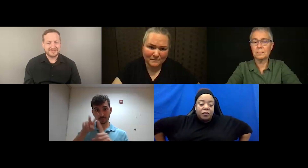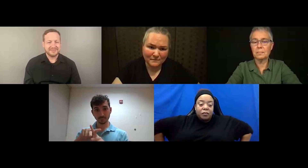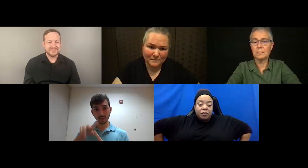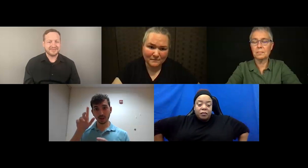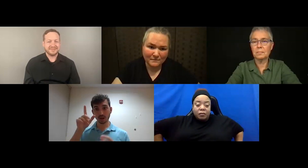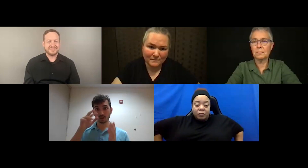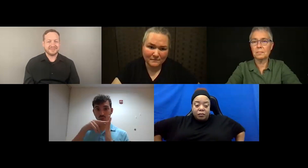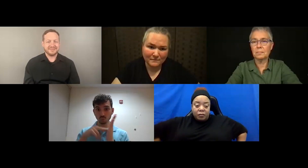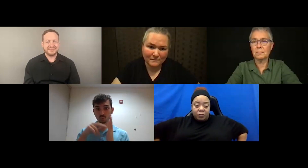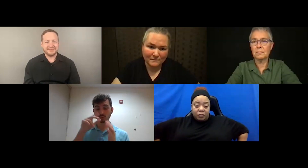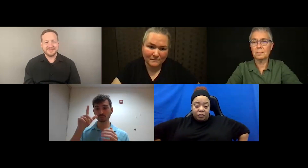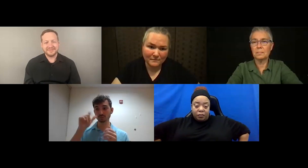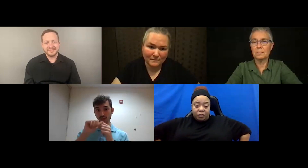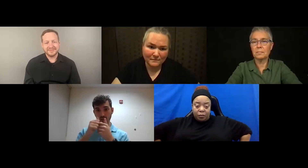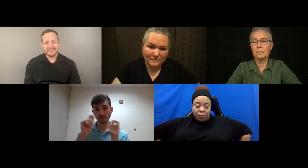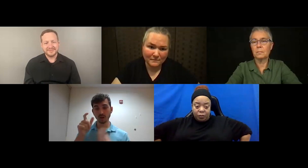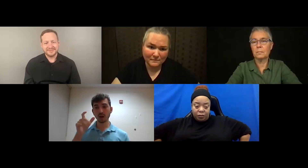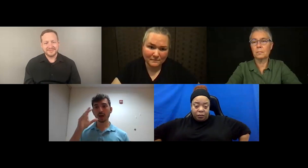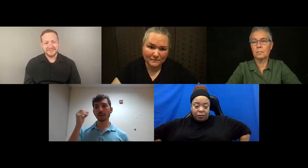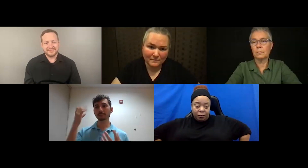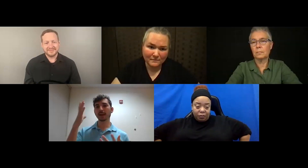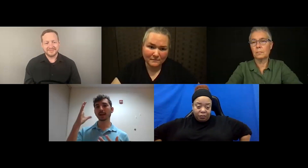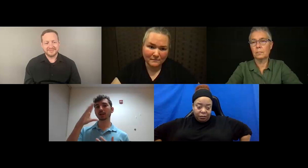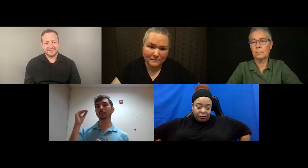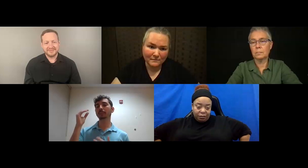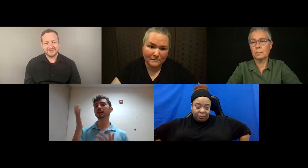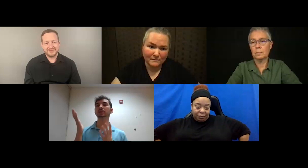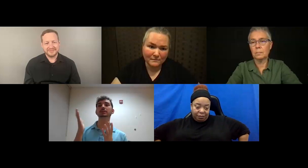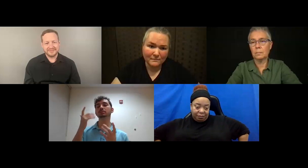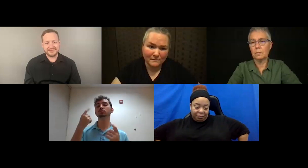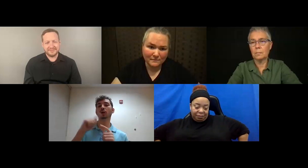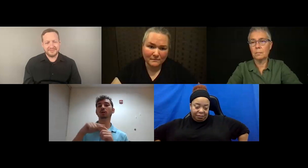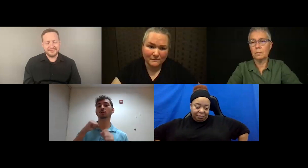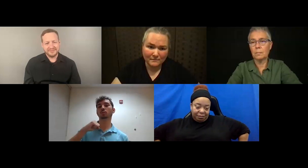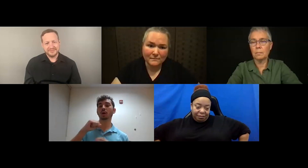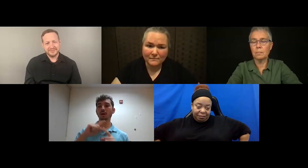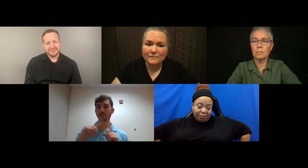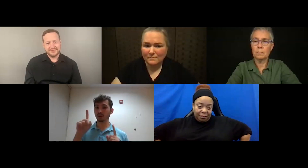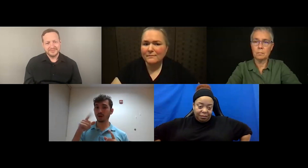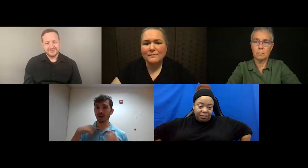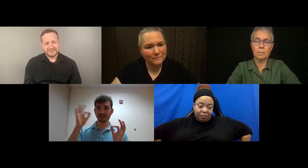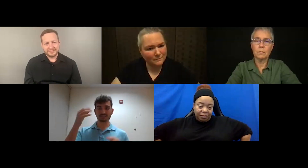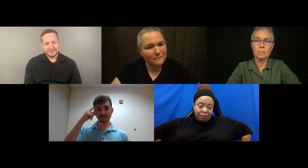ask questions about applying rules in AI. Many companies are resistant